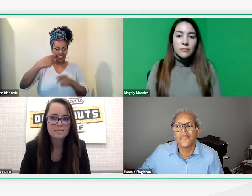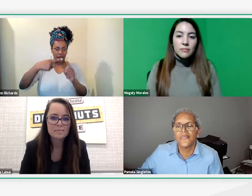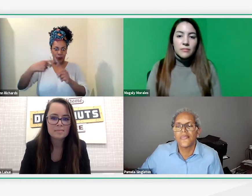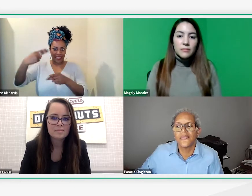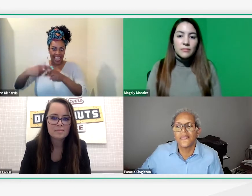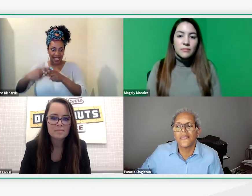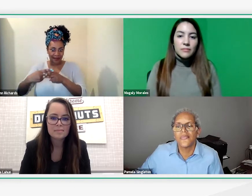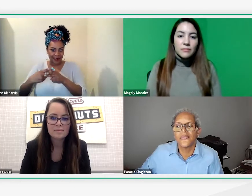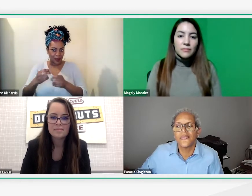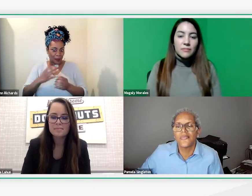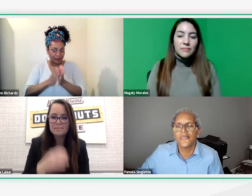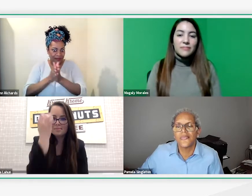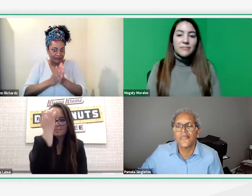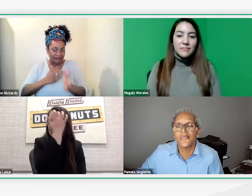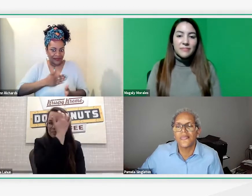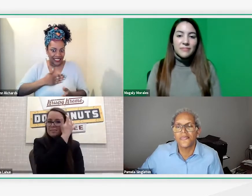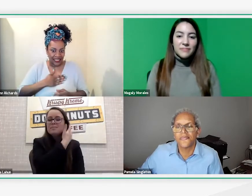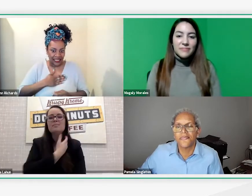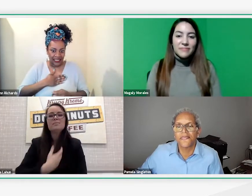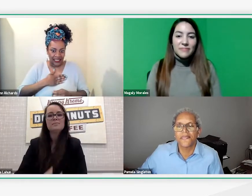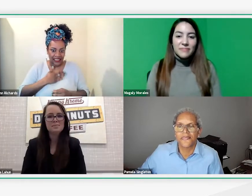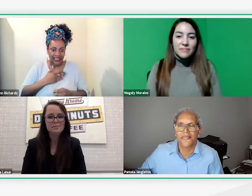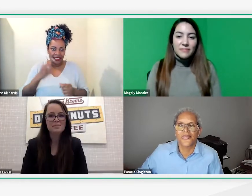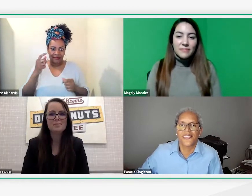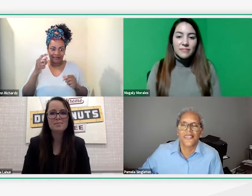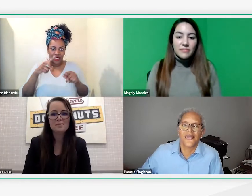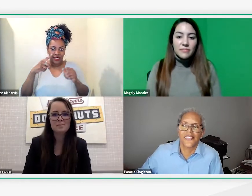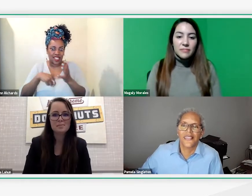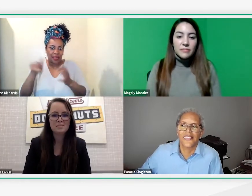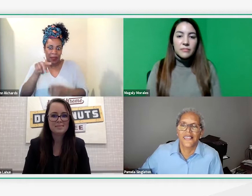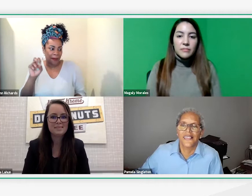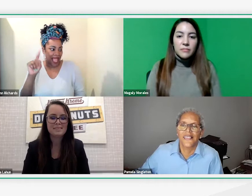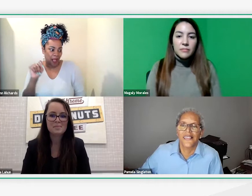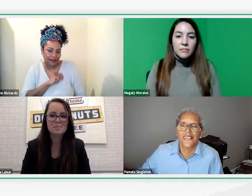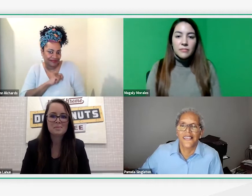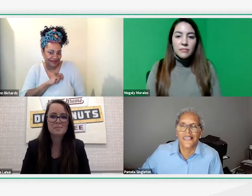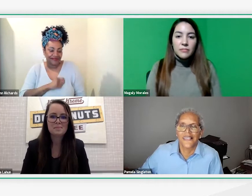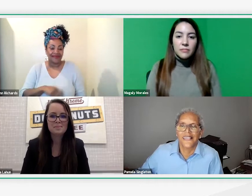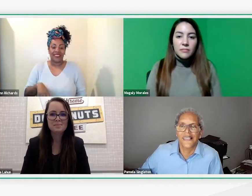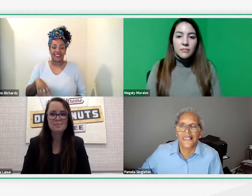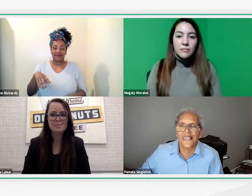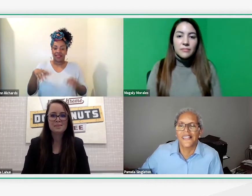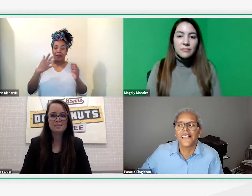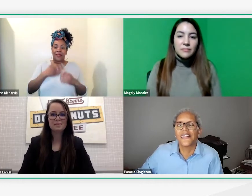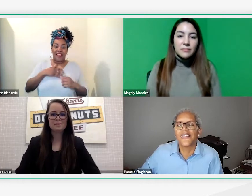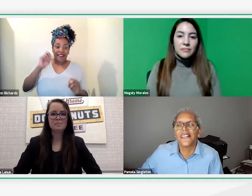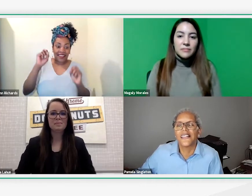you should be looking at their names to see what states they're working in.